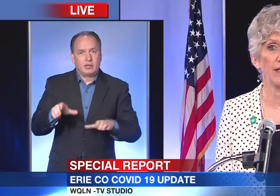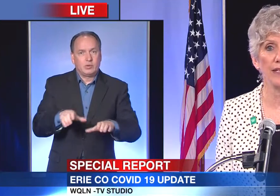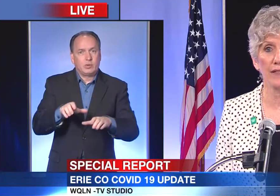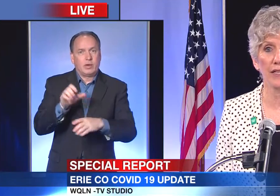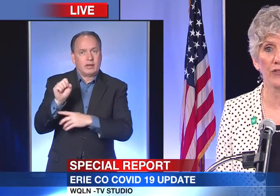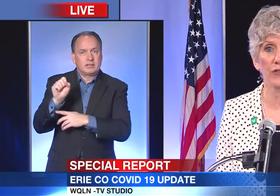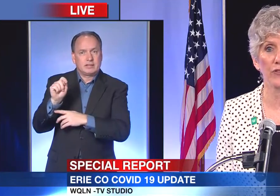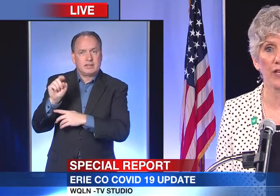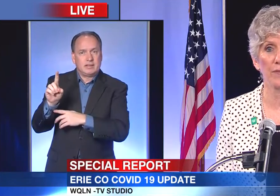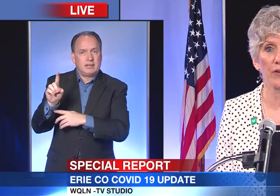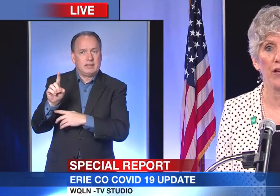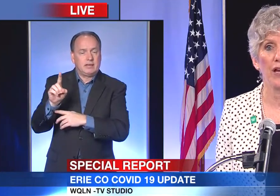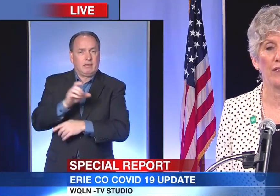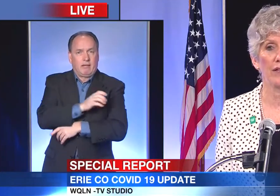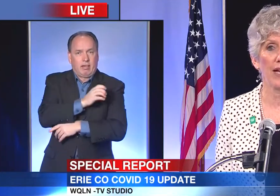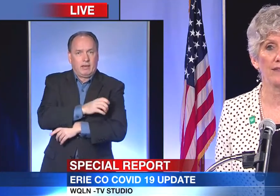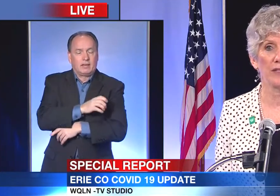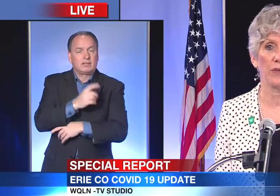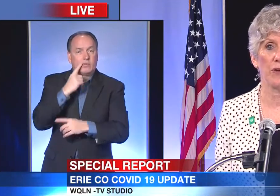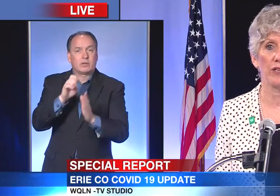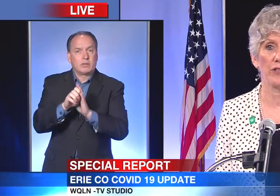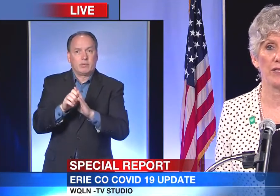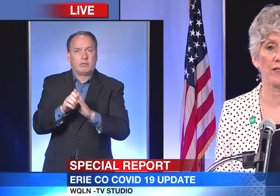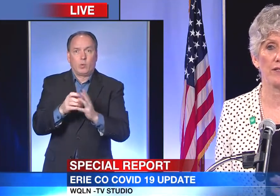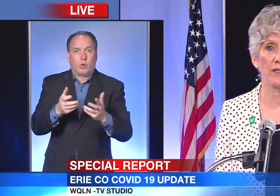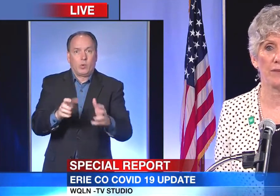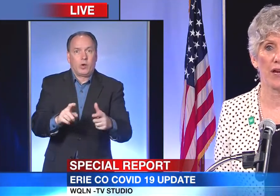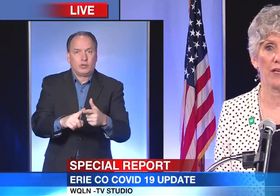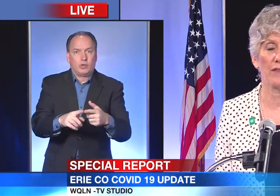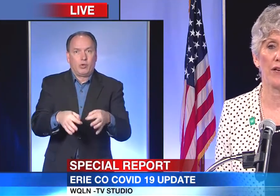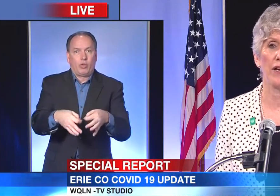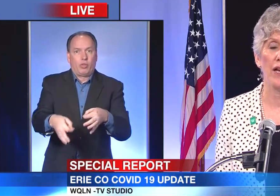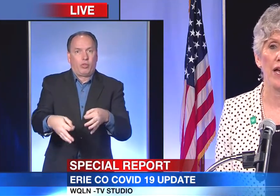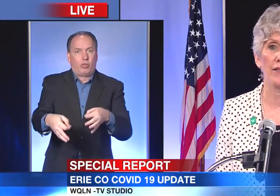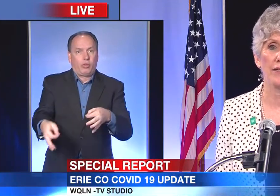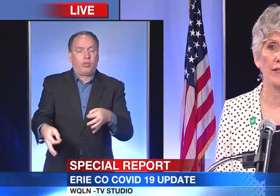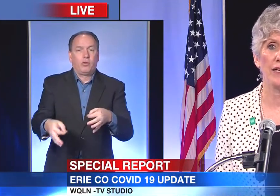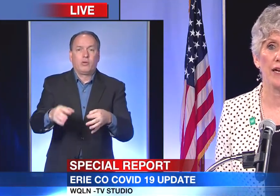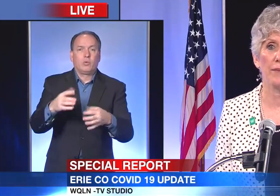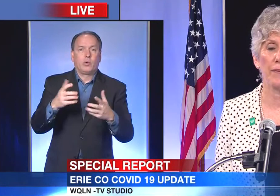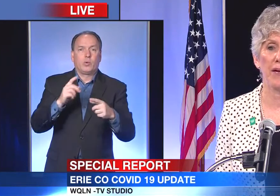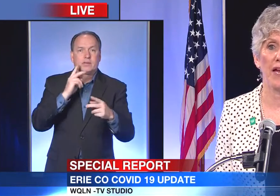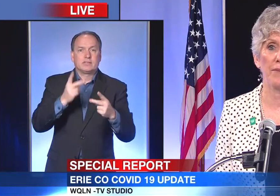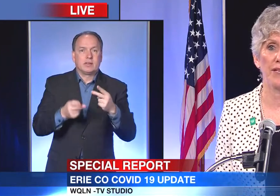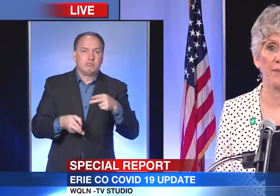LOT OF OUR MEDICAL NURSING STAFF, AND THEY DO S.T.D. CLINICS, FOR EXAMPLE, AND THE